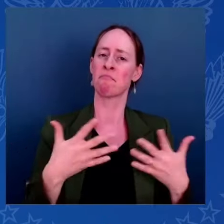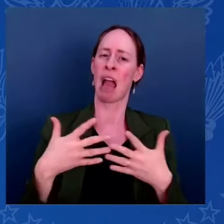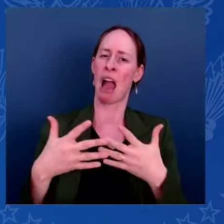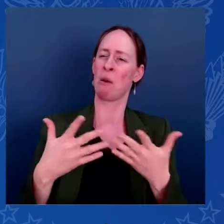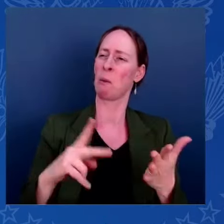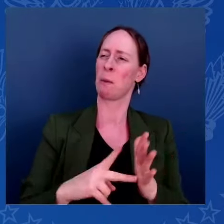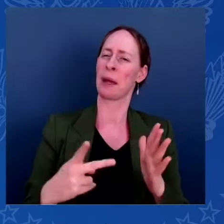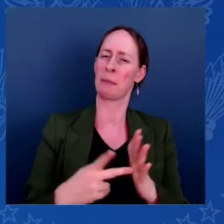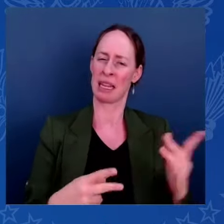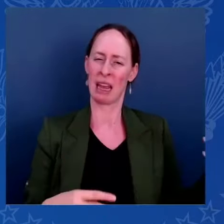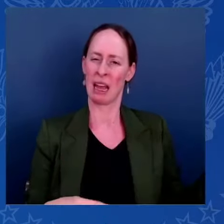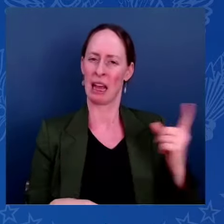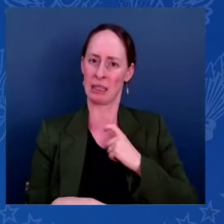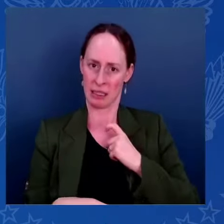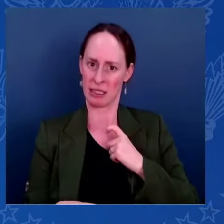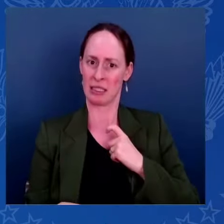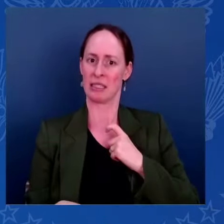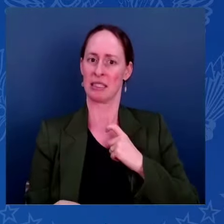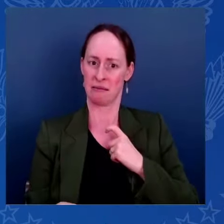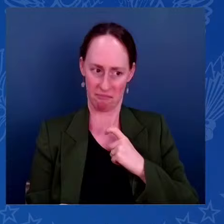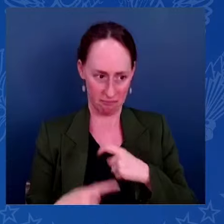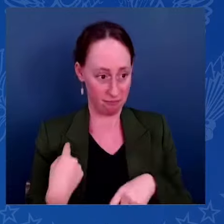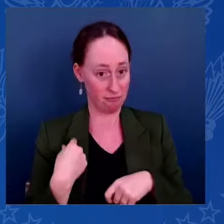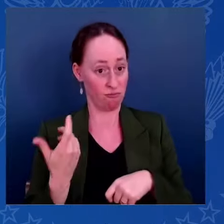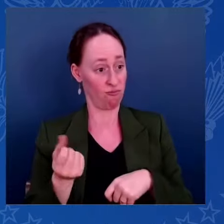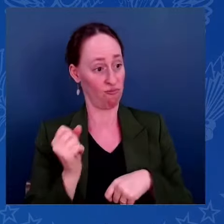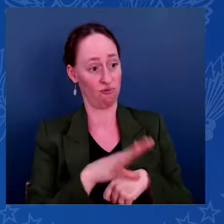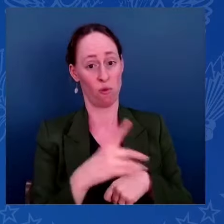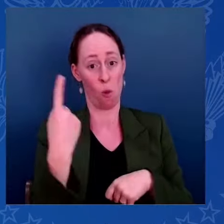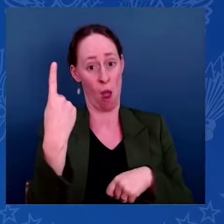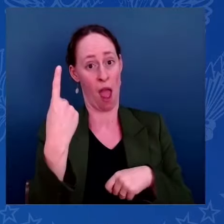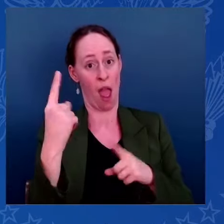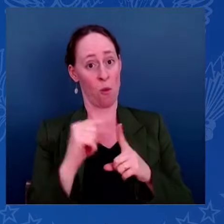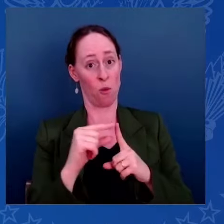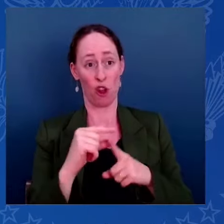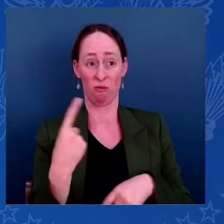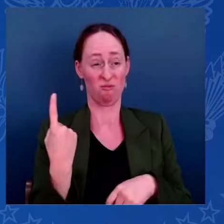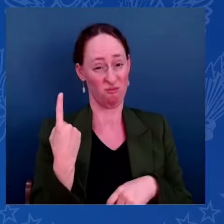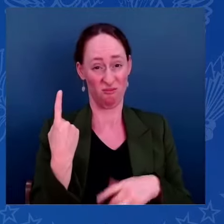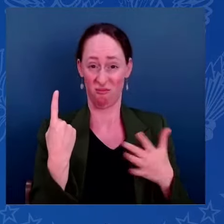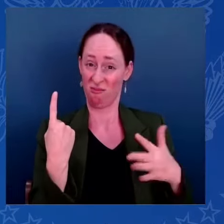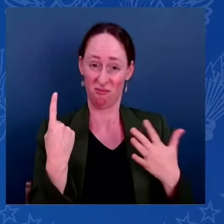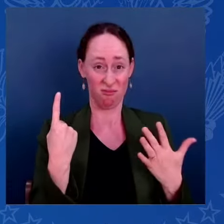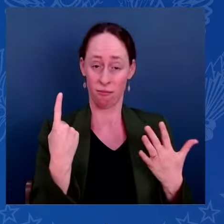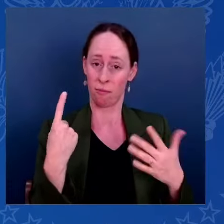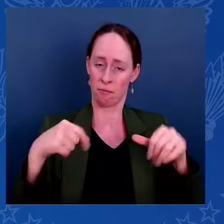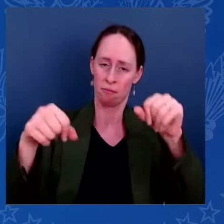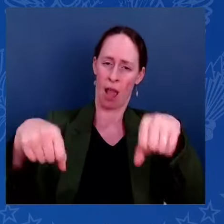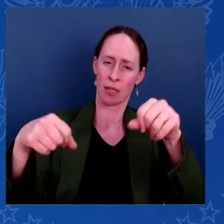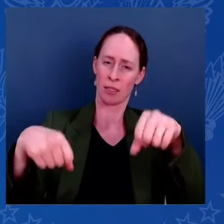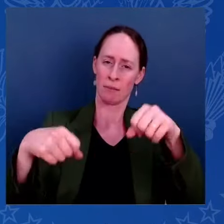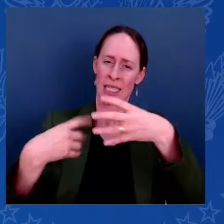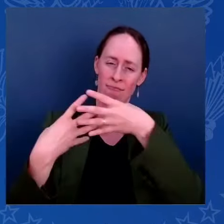I said, "Yes, in one word: possibilities." We believe anything is possible in America.